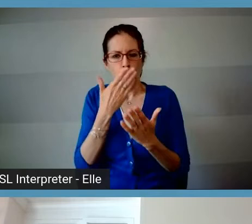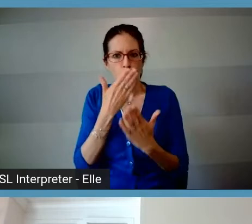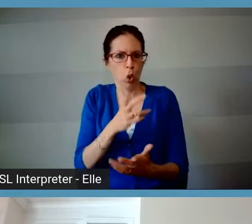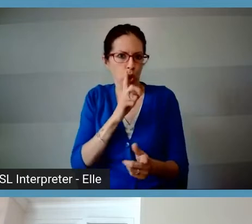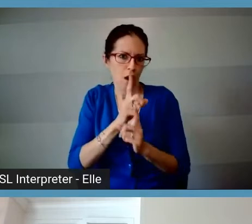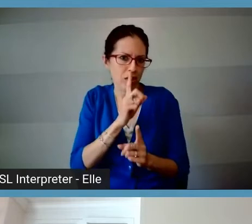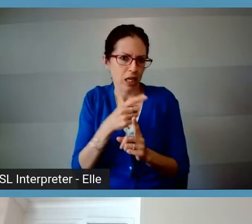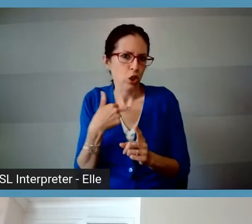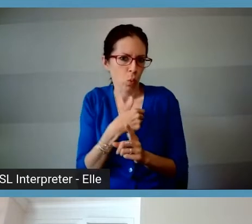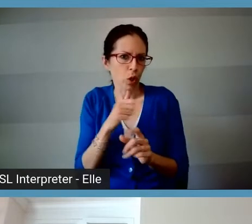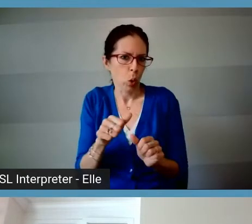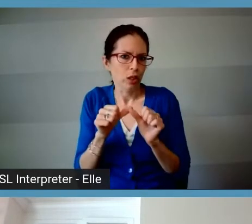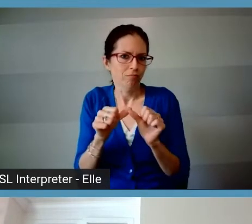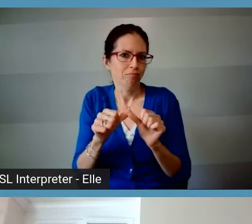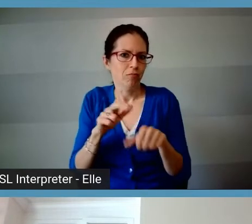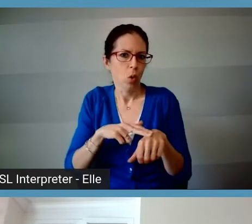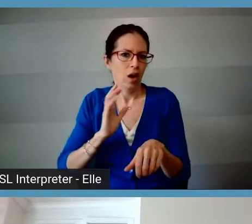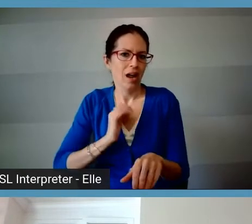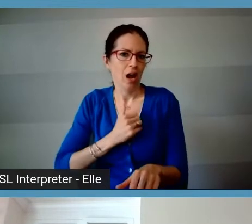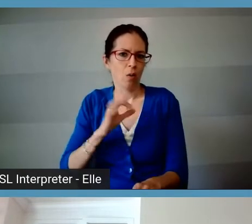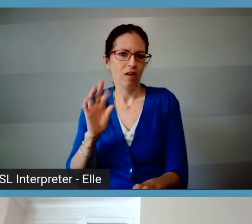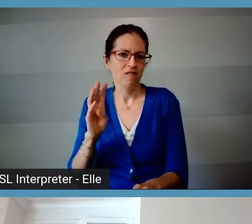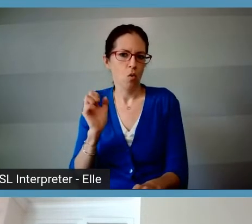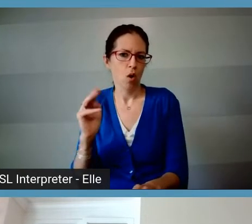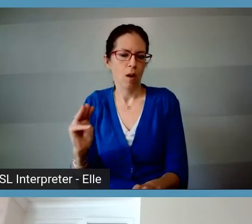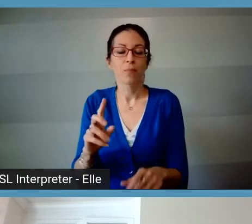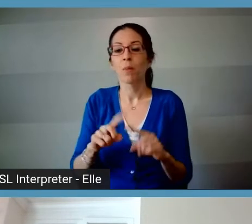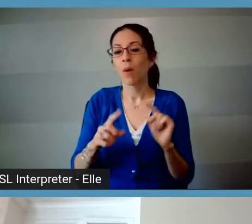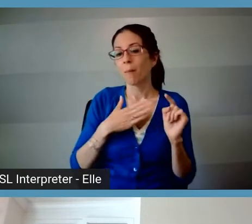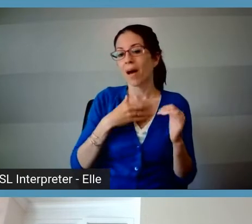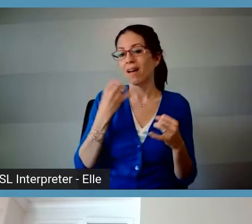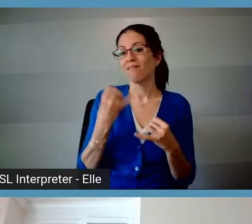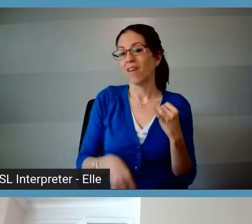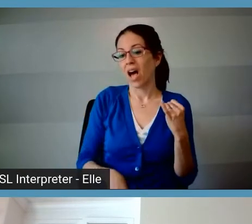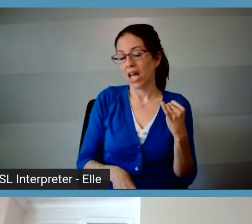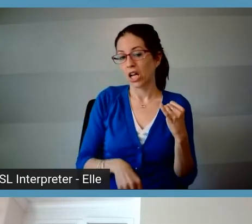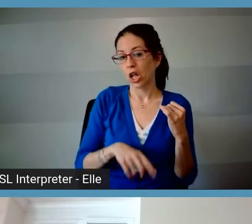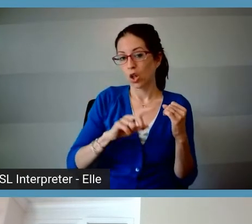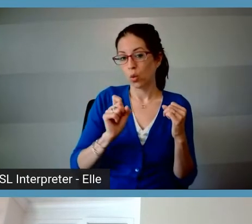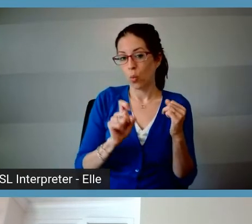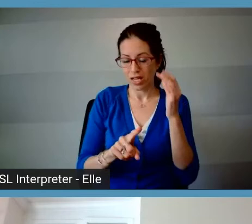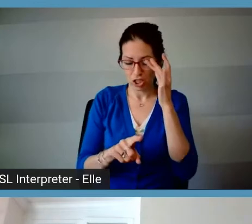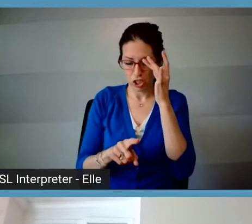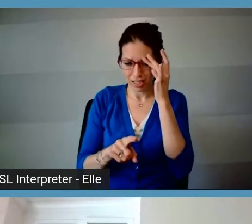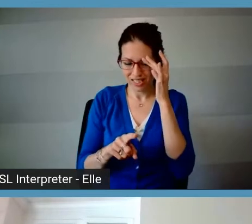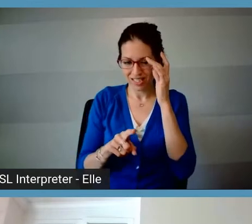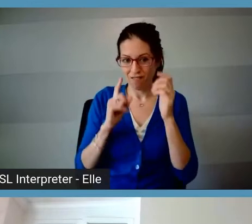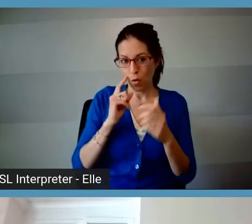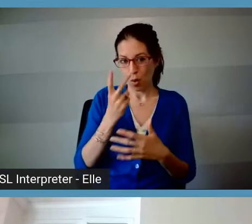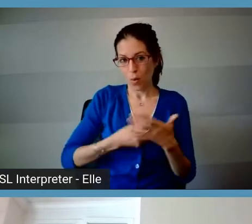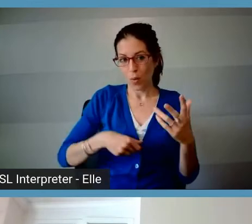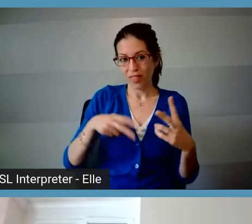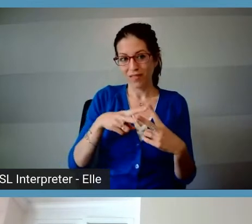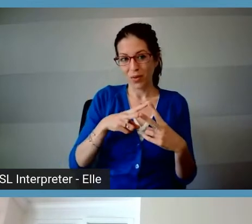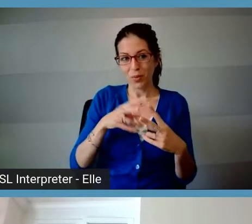The final question that I'm going to post to both of you but you could start your website